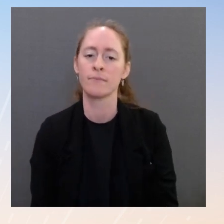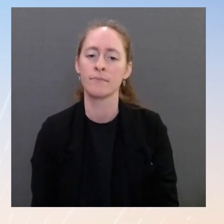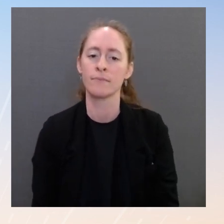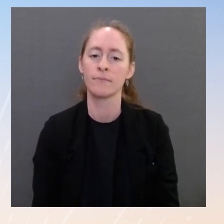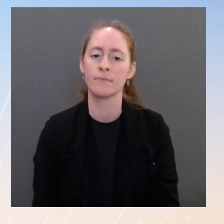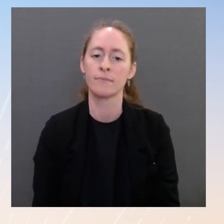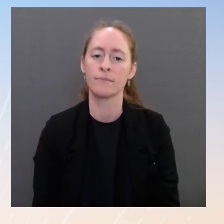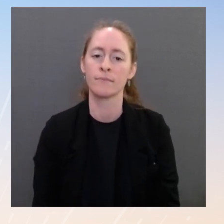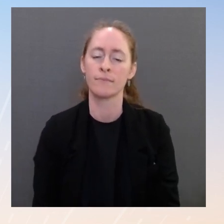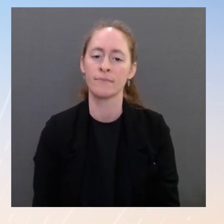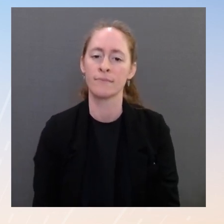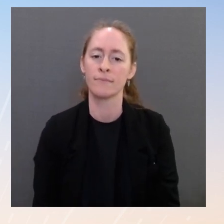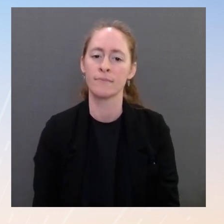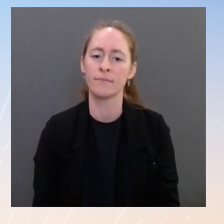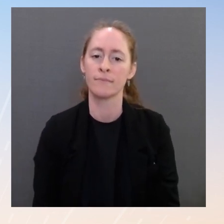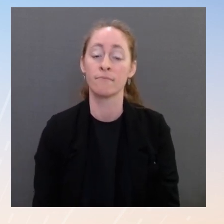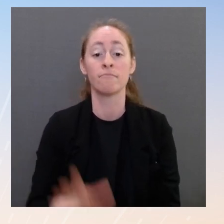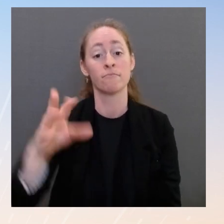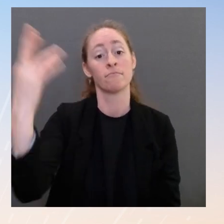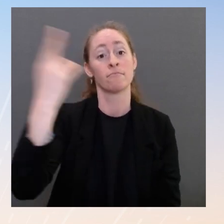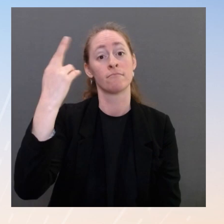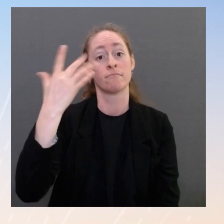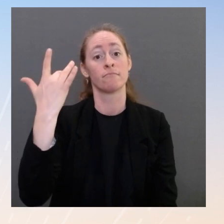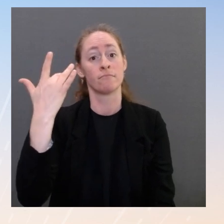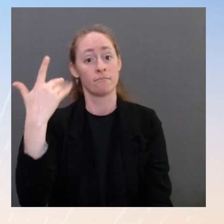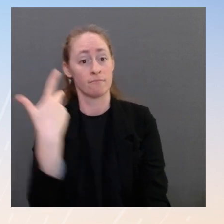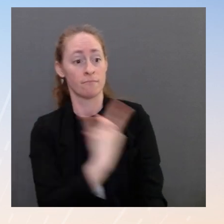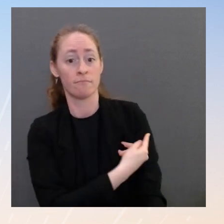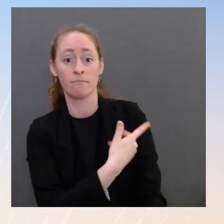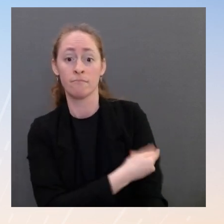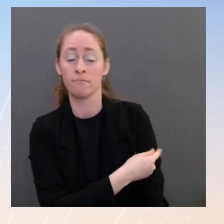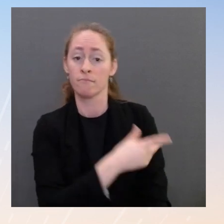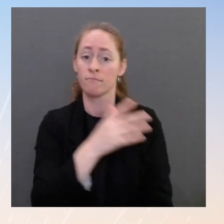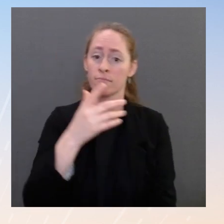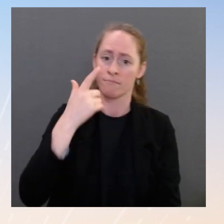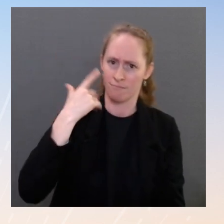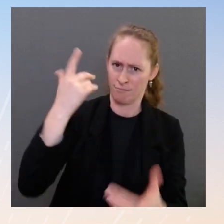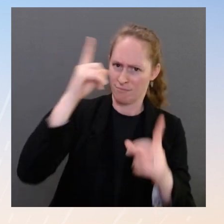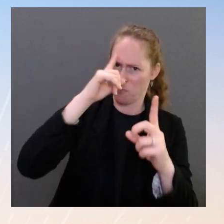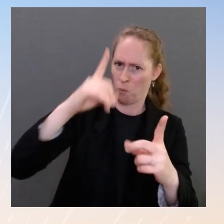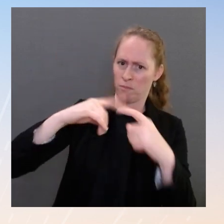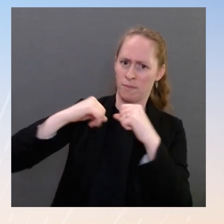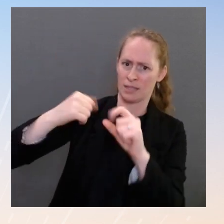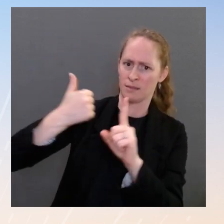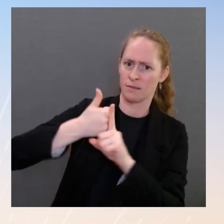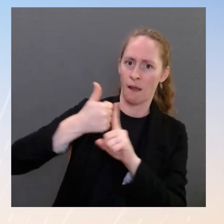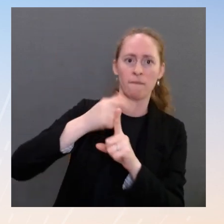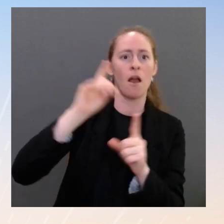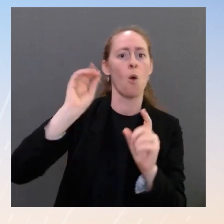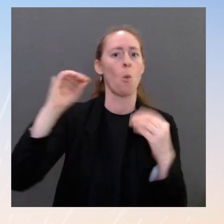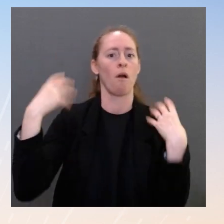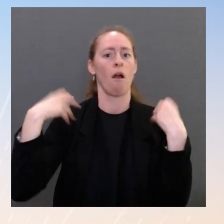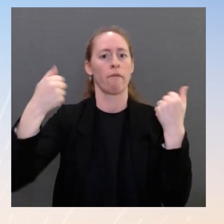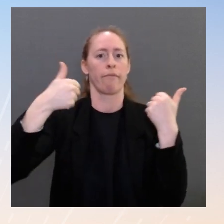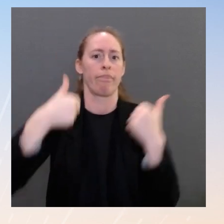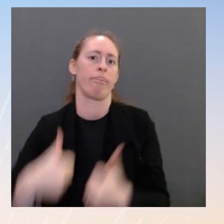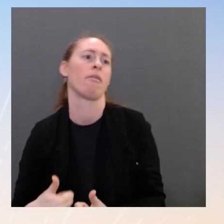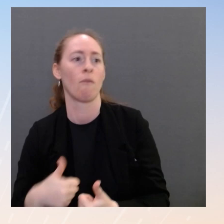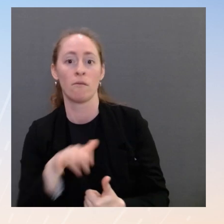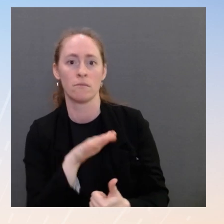the reason to take the vaccine is, of course, because it can protect you from severe death -- from death, from severe illness -- "severe death," that was a little intense